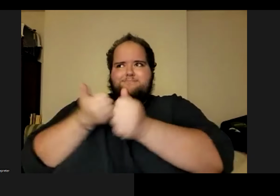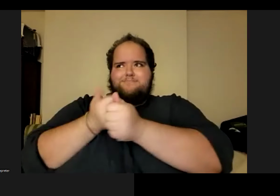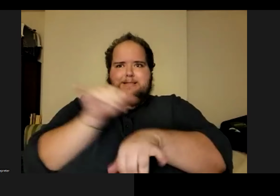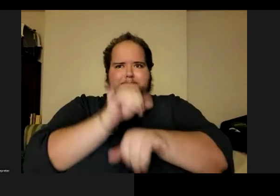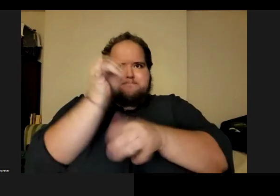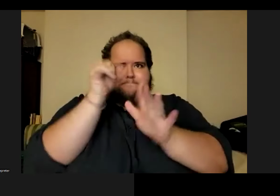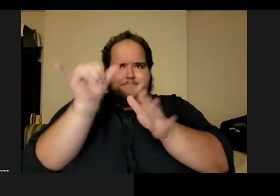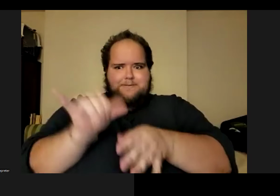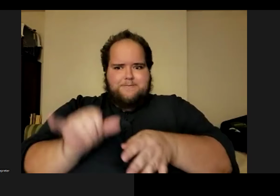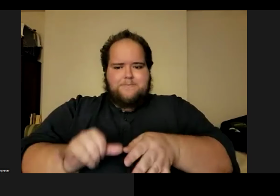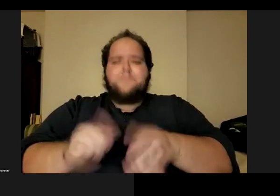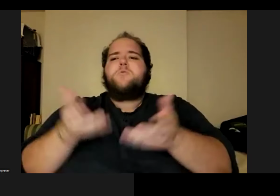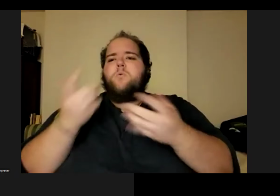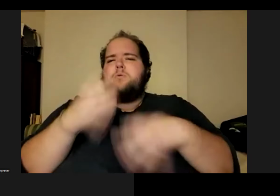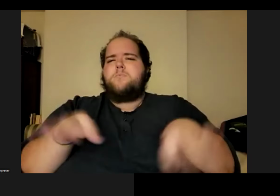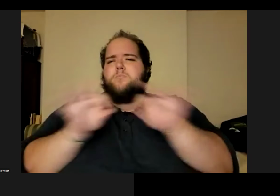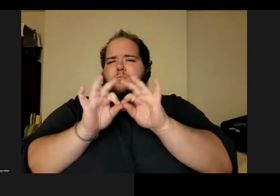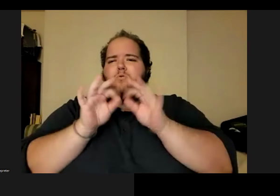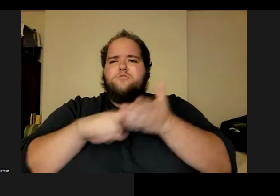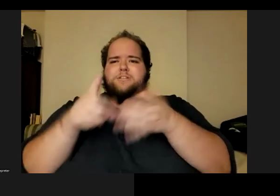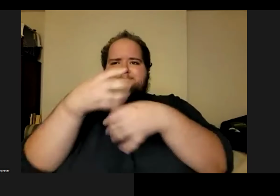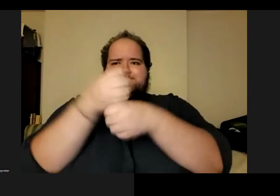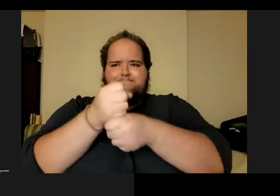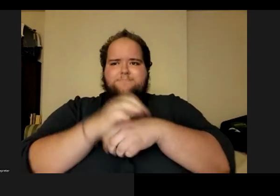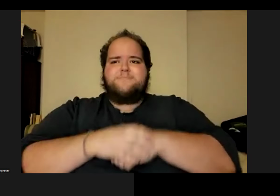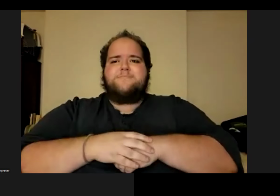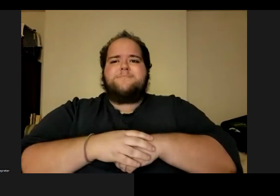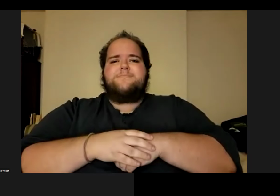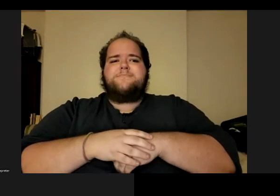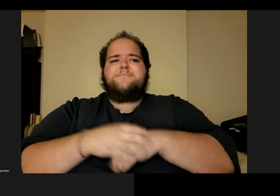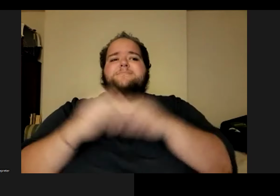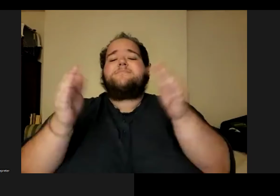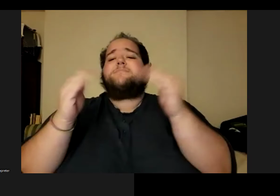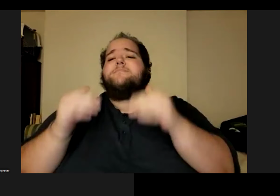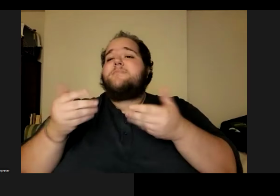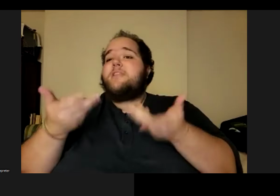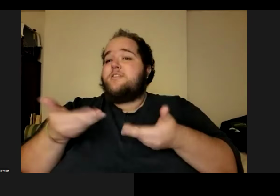Another thing to consider is your audience. So consider who are you writing this for?